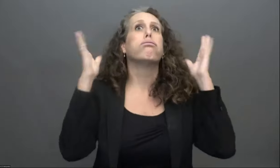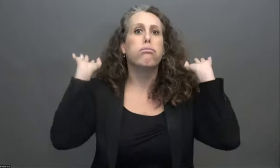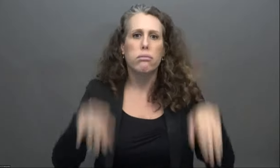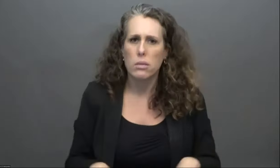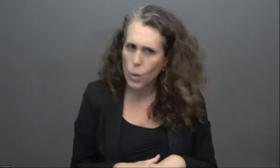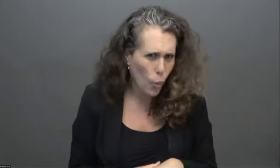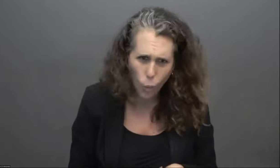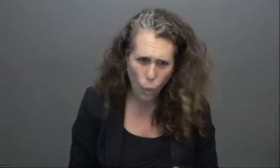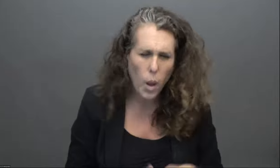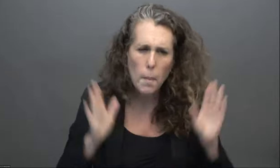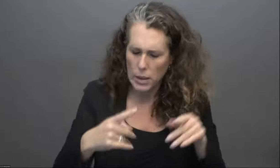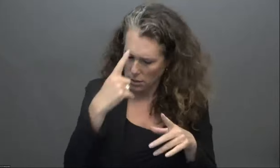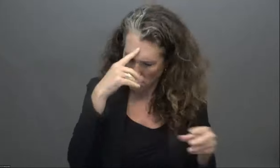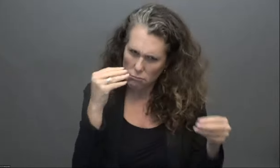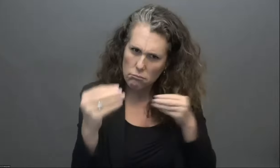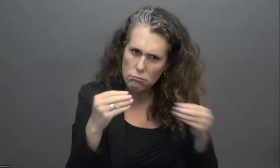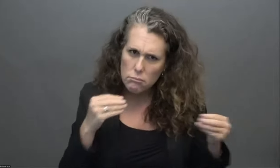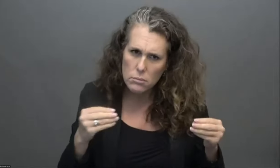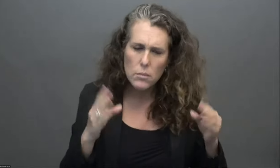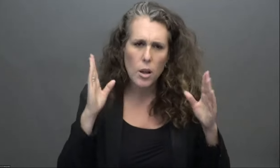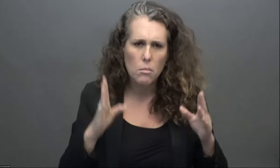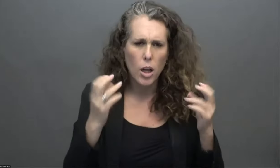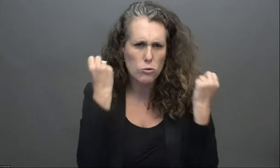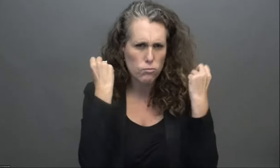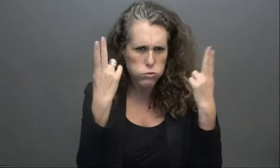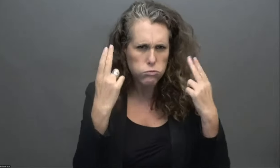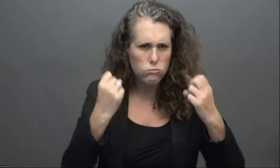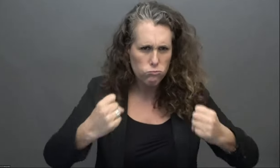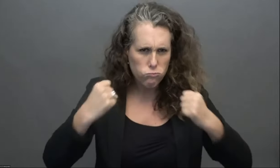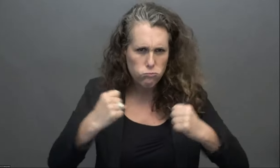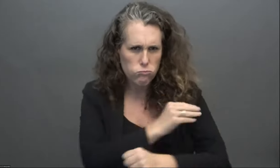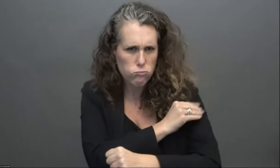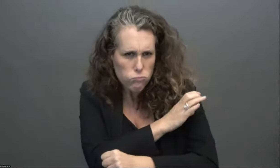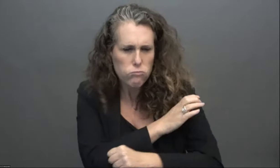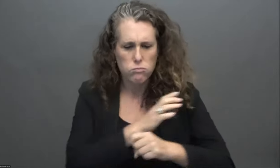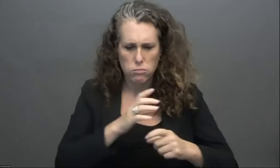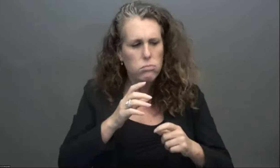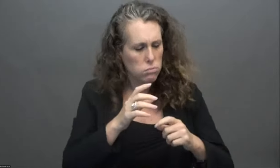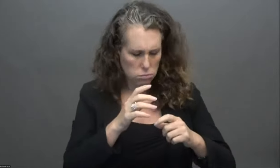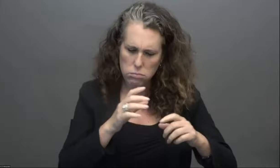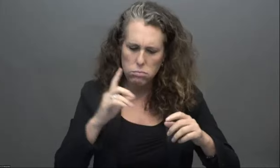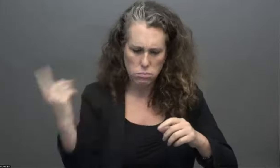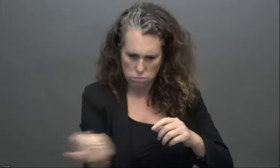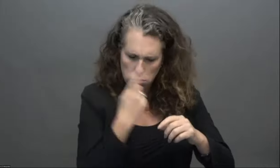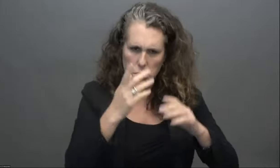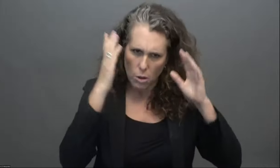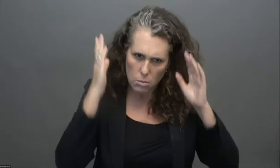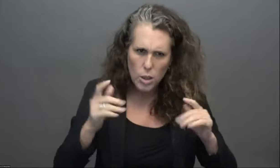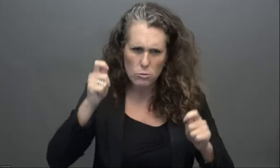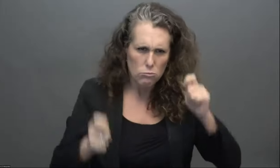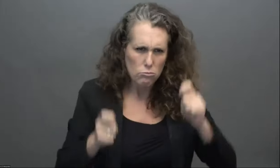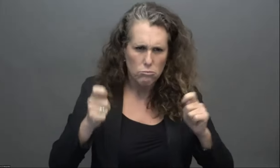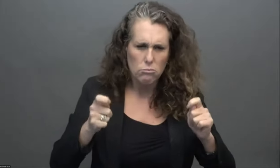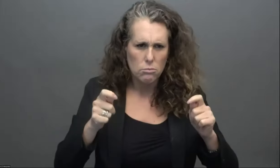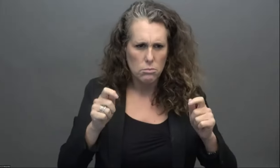be resilient, and we must adapt and change, 16:45:44 we must support organizations of